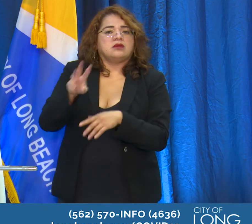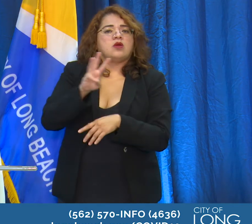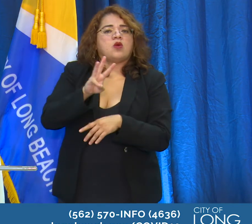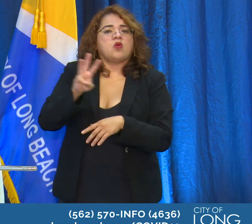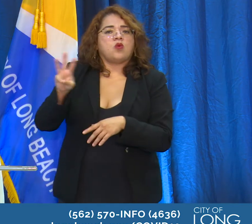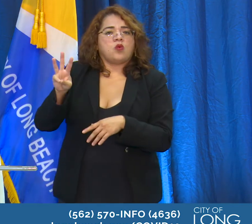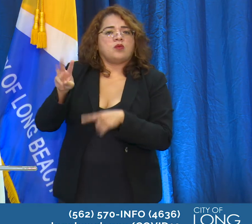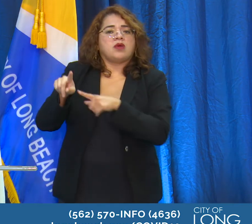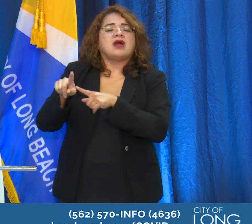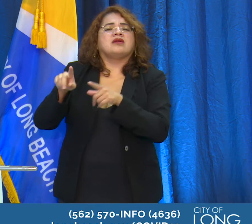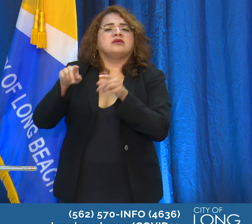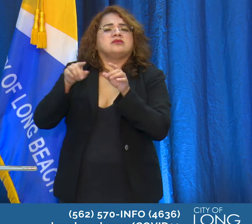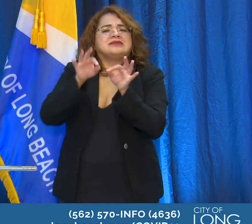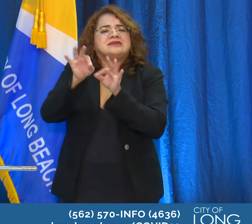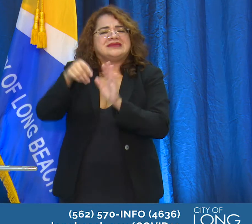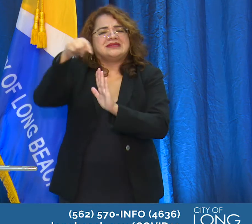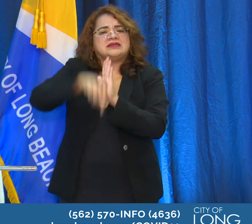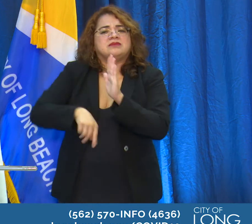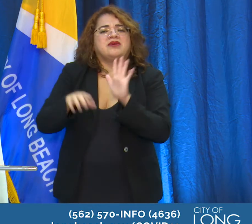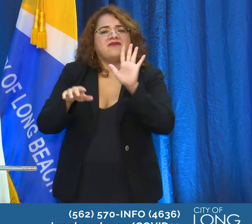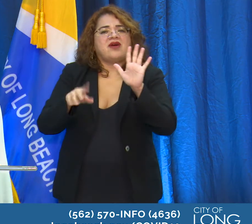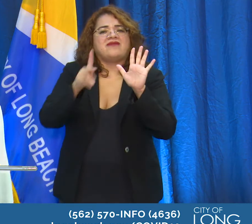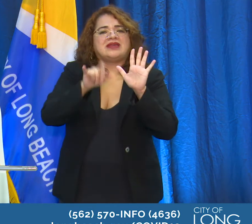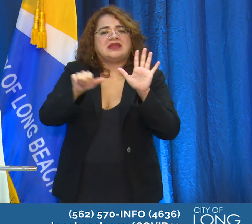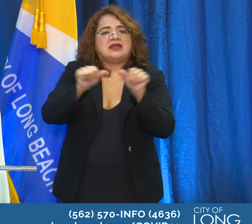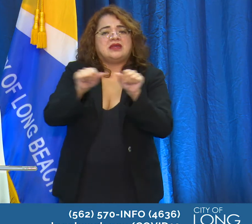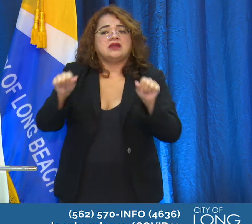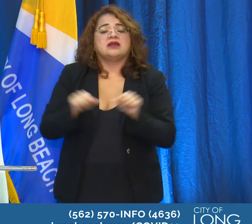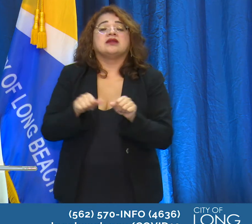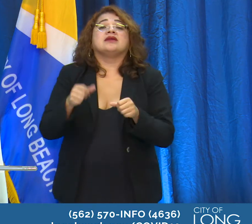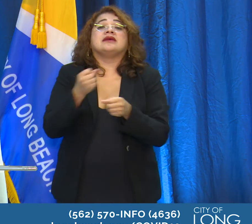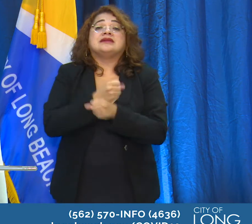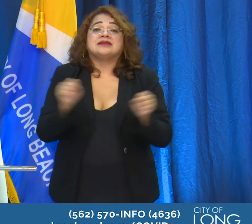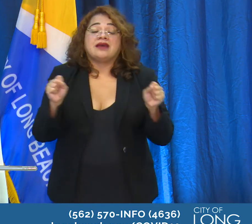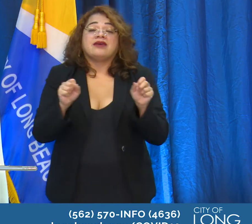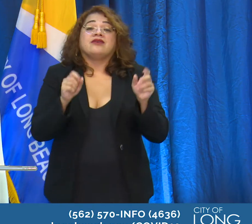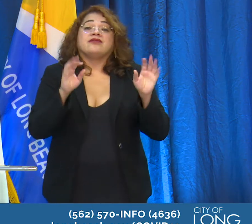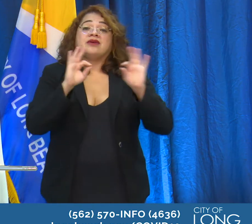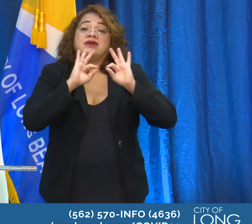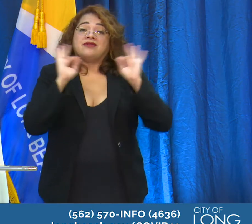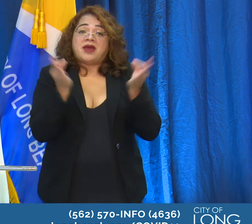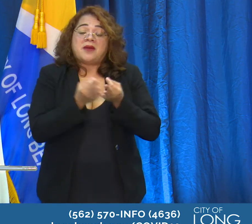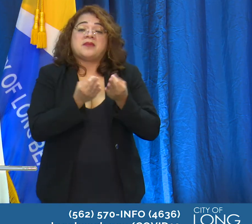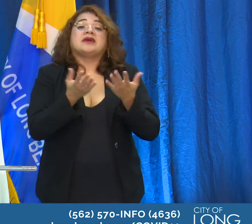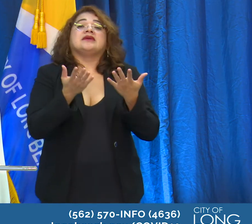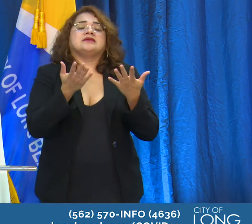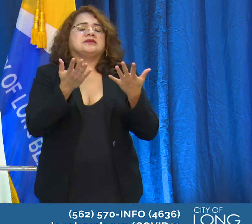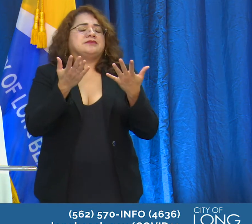Keeping our students, families and entire community as safe as possible continues to be our main priority.